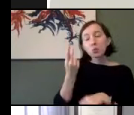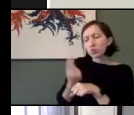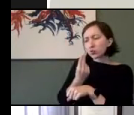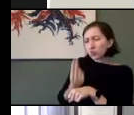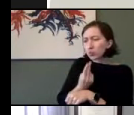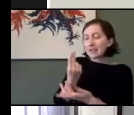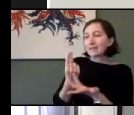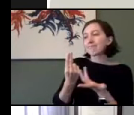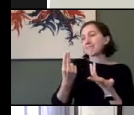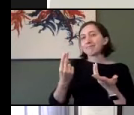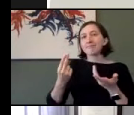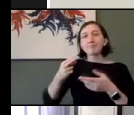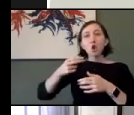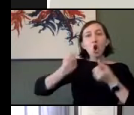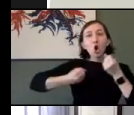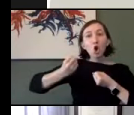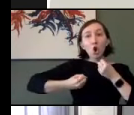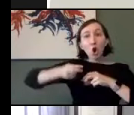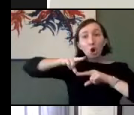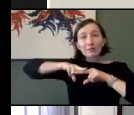to remove the mask themselves, be mindful of that.